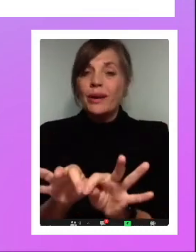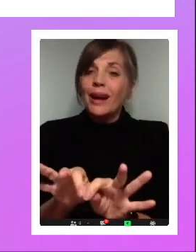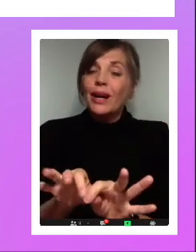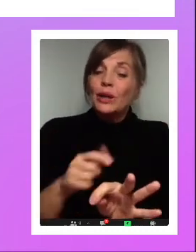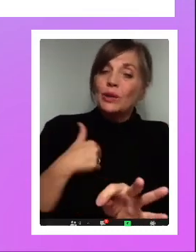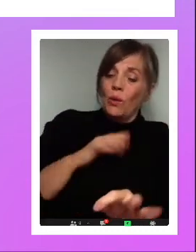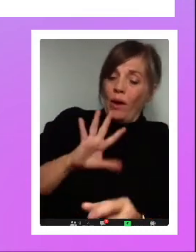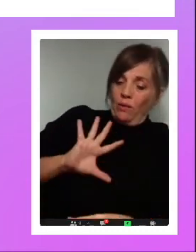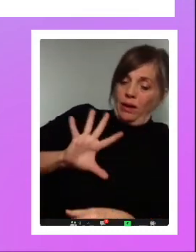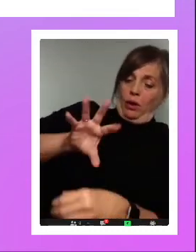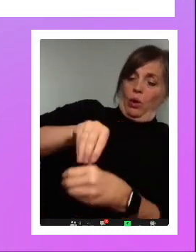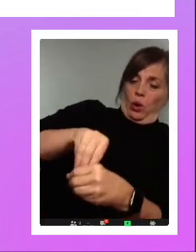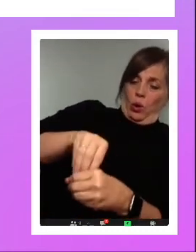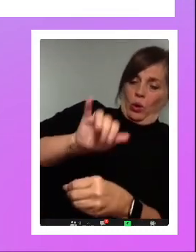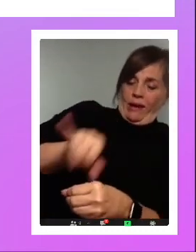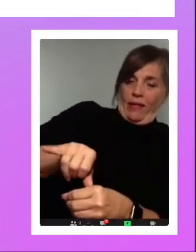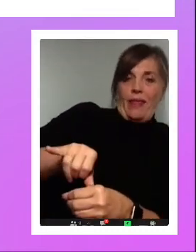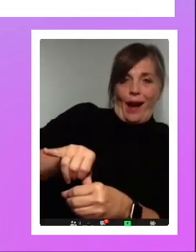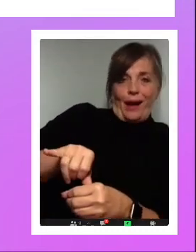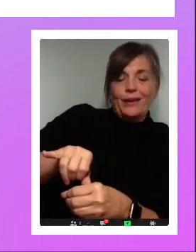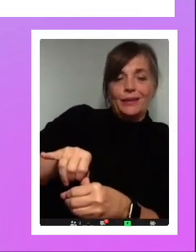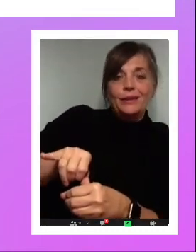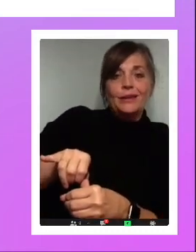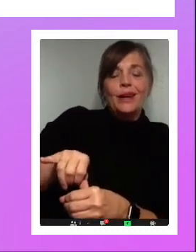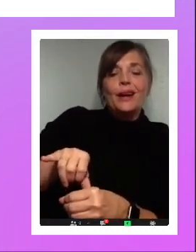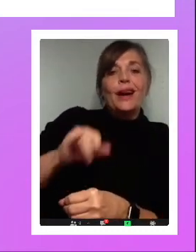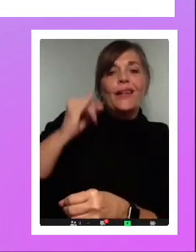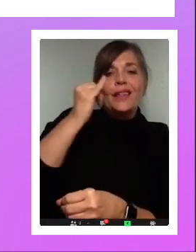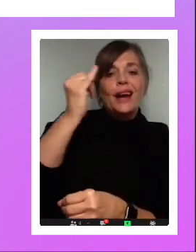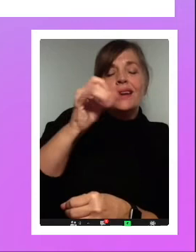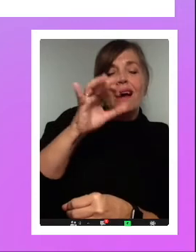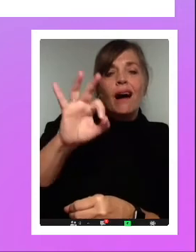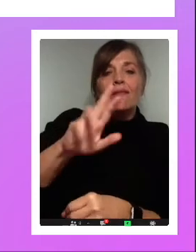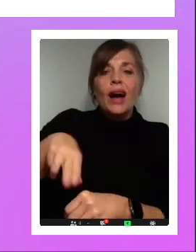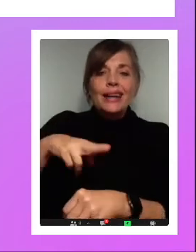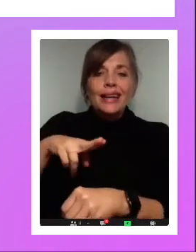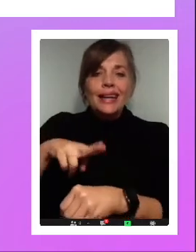the idea of naturally accommodating disability